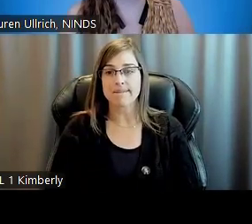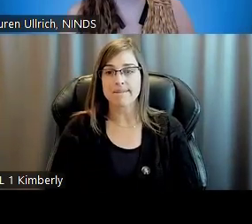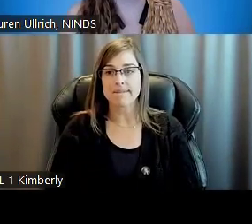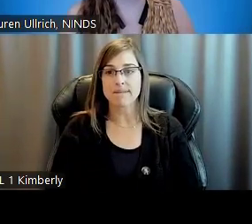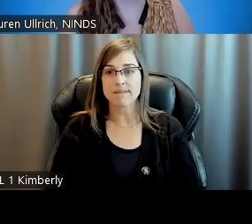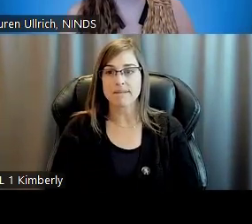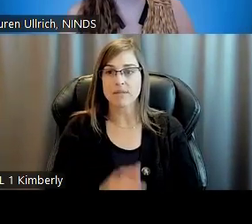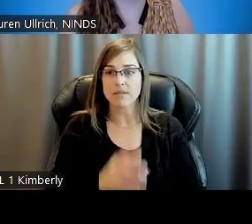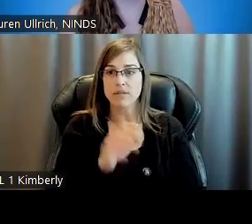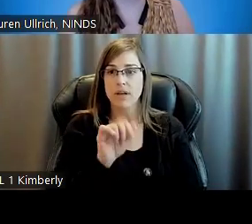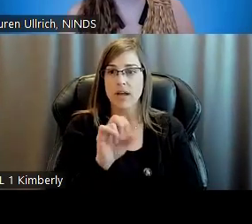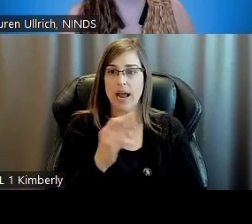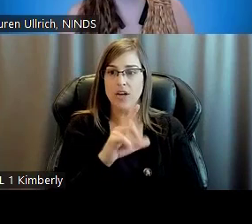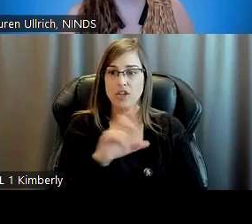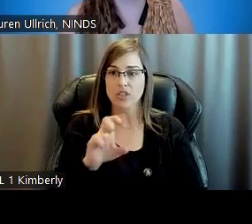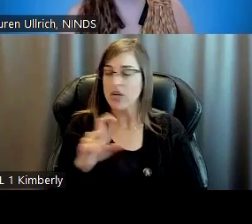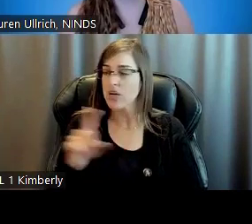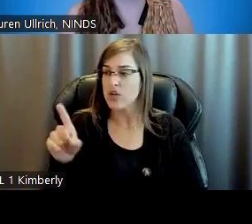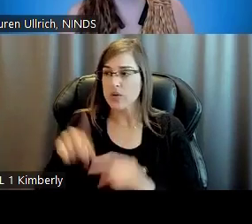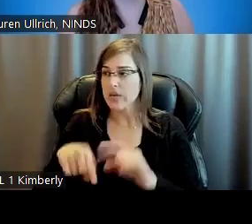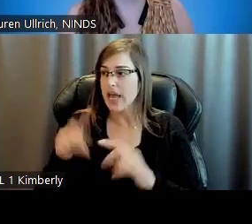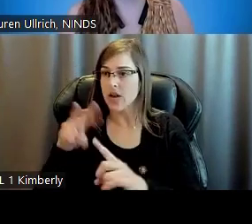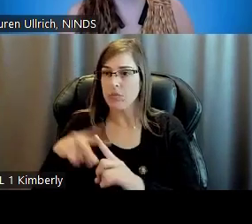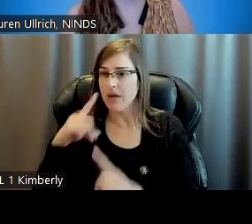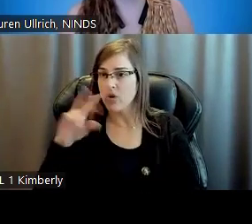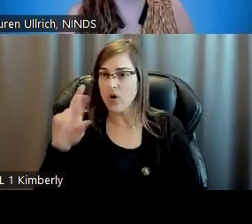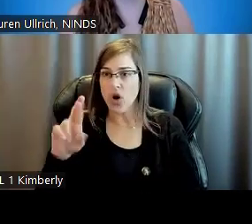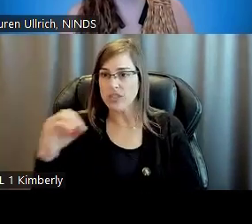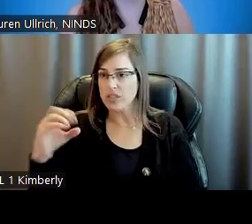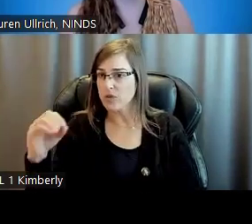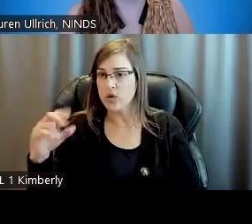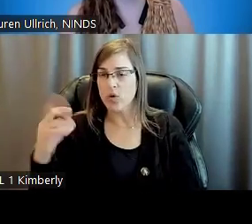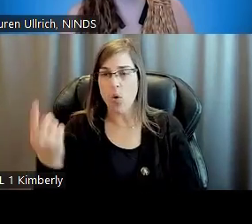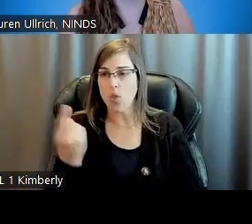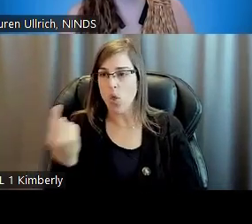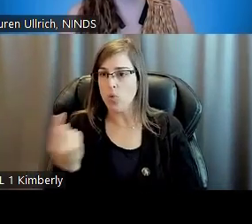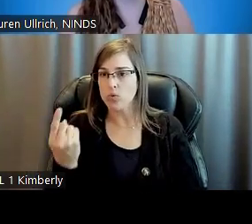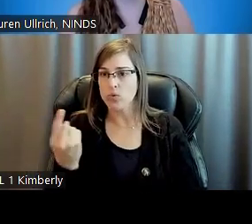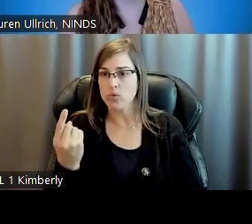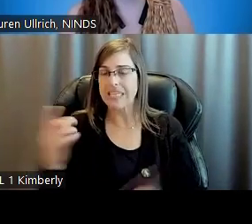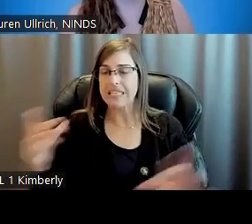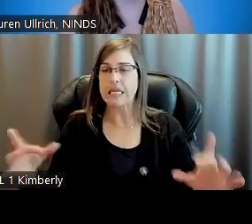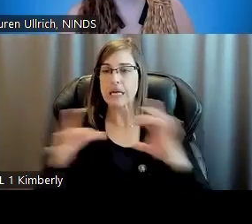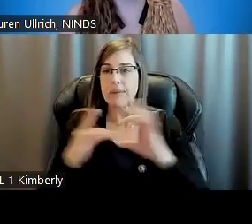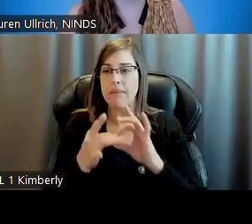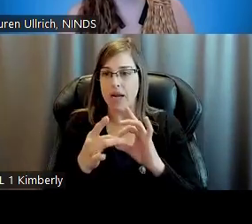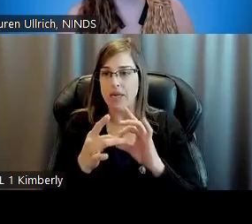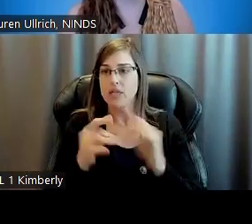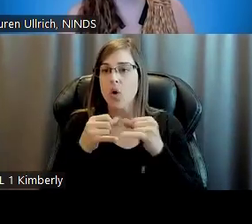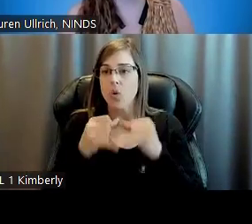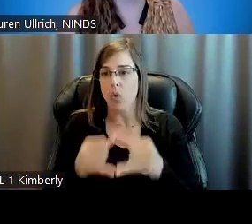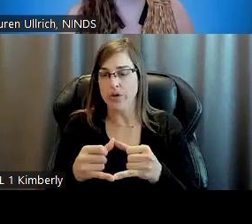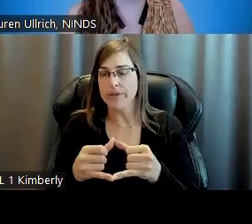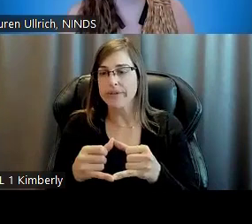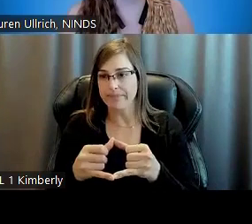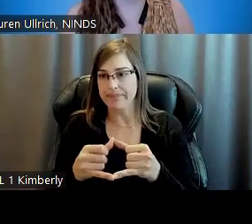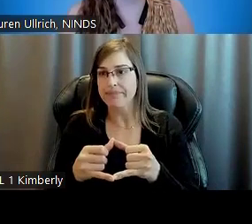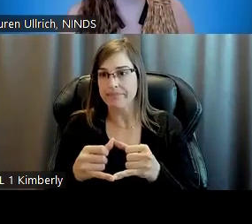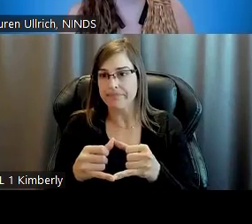Ashlee Van't Veer, PhD: You cannot apply for the R00 alone. It's a combined award, so it's not possible.